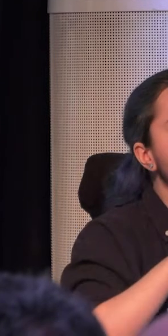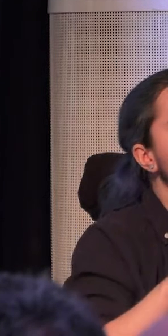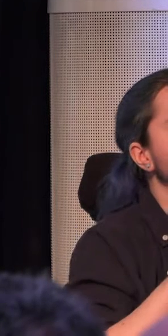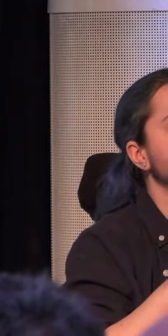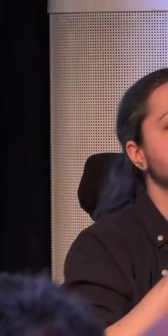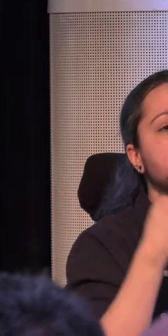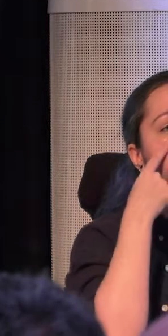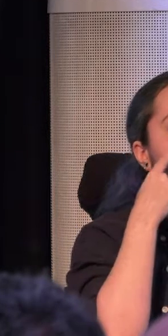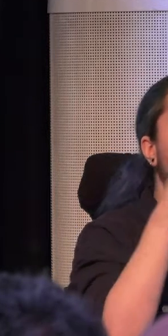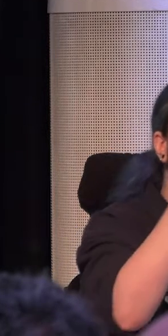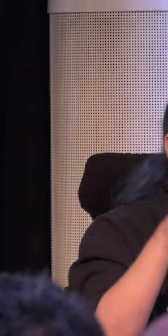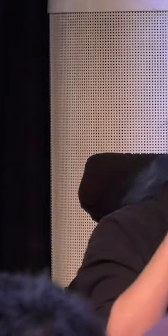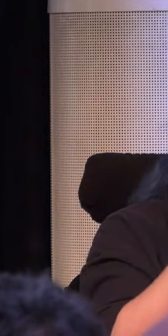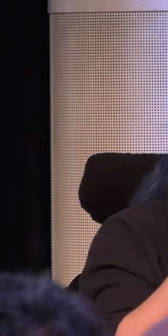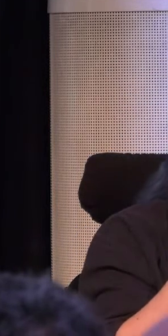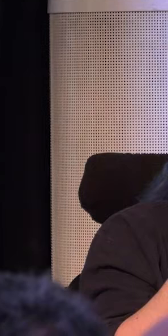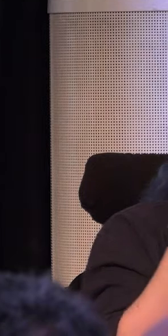to the galleries experimenting with identity.